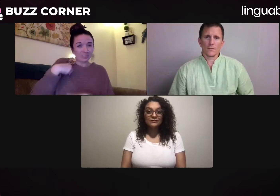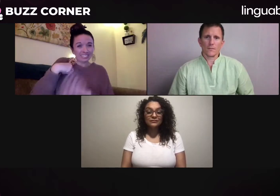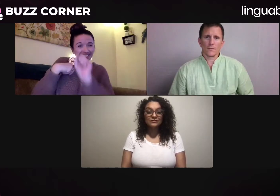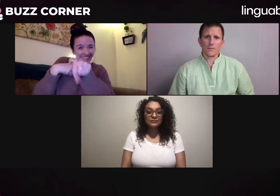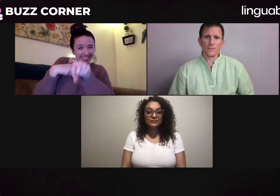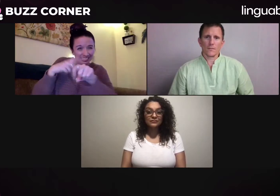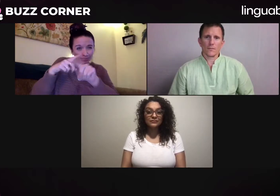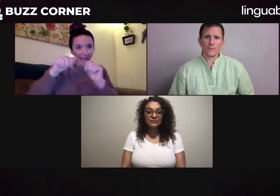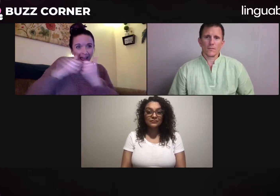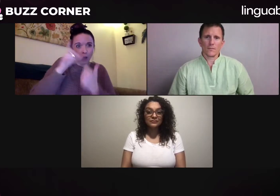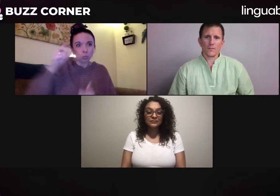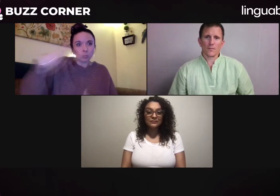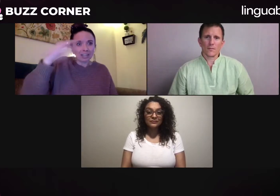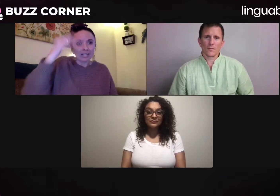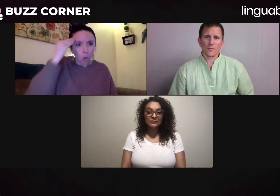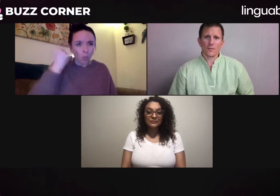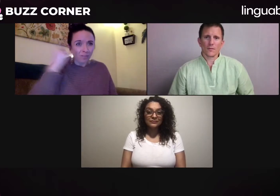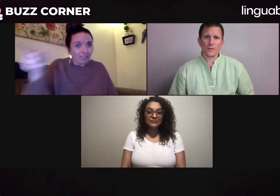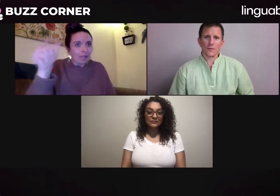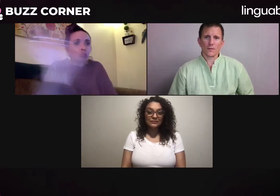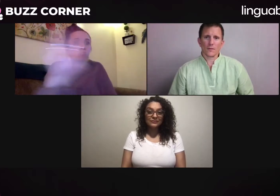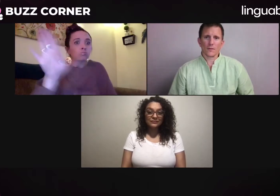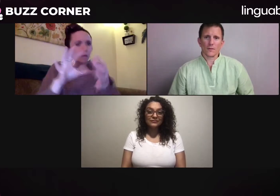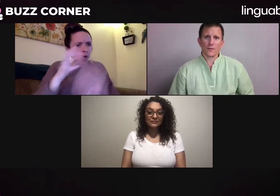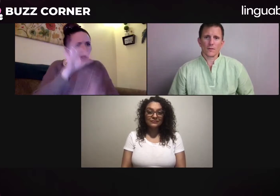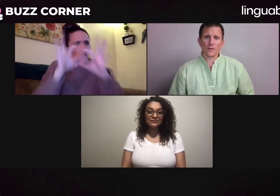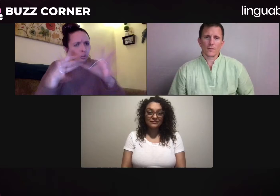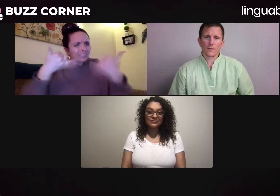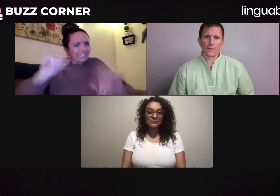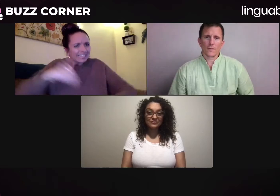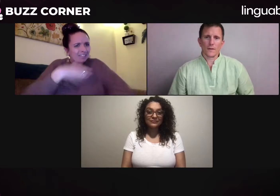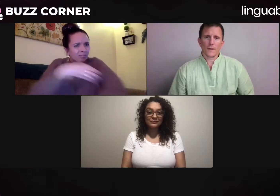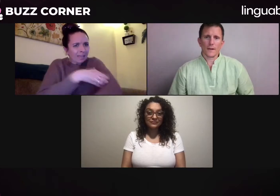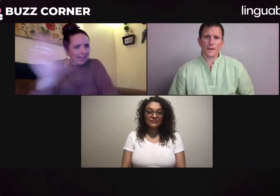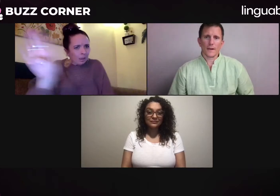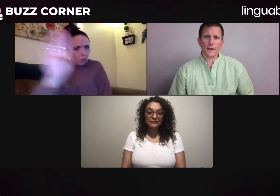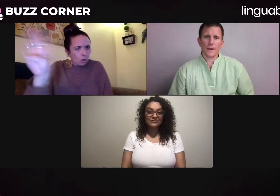the company's responsibility to get that promotion out there.